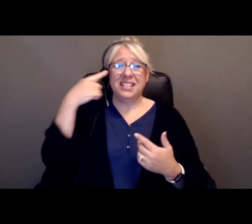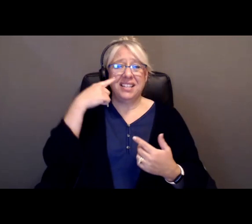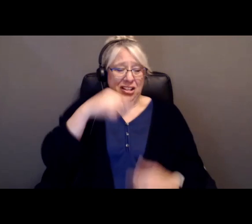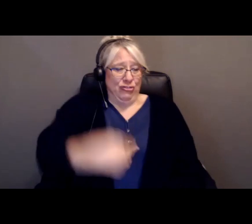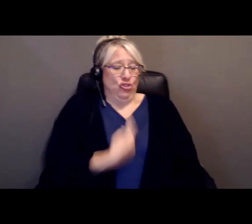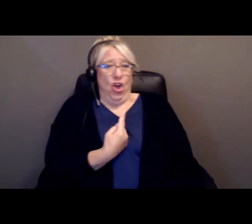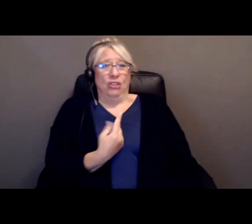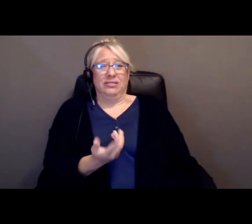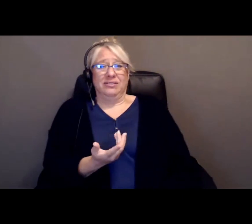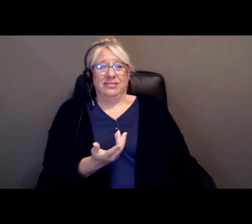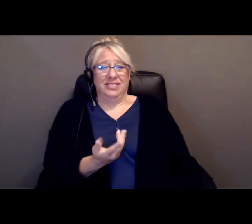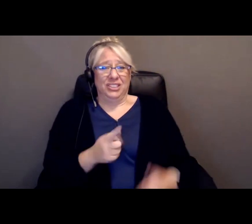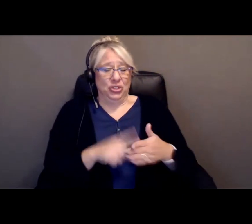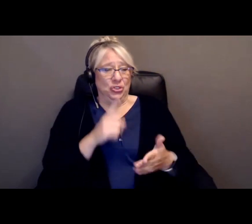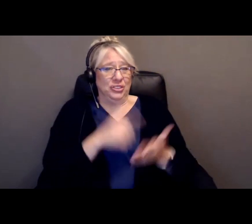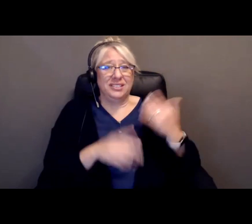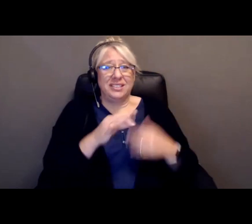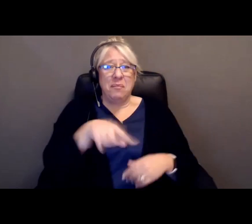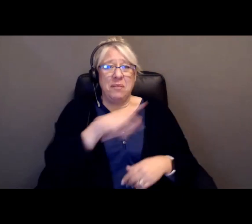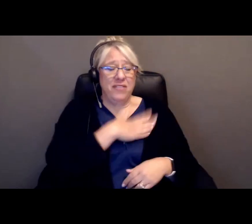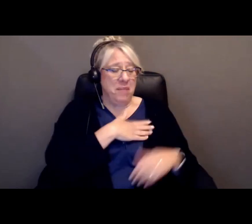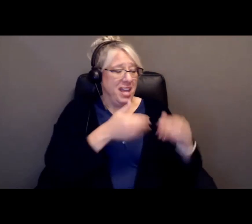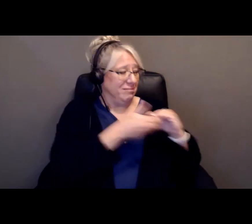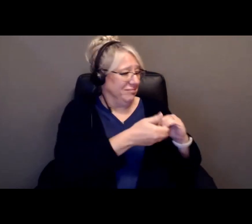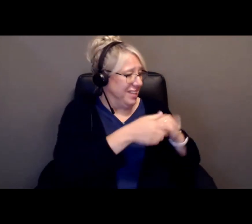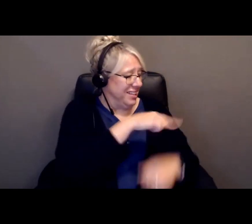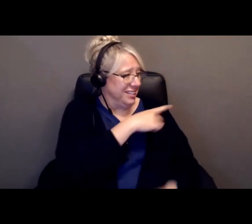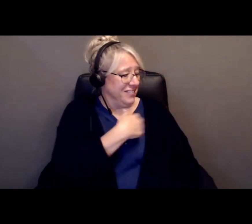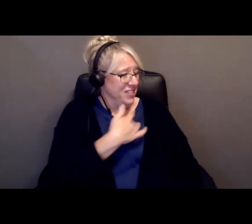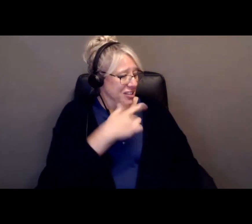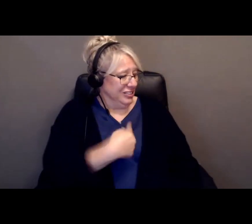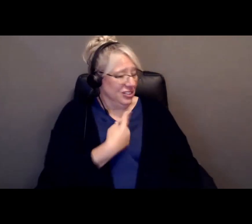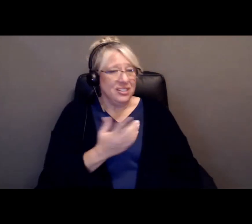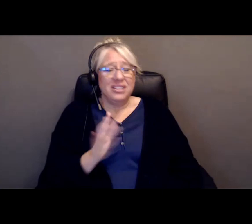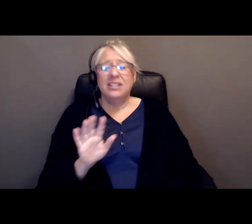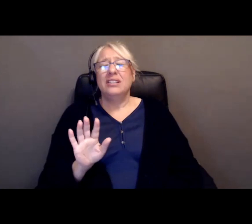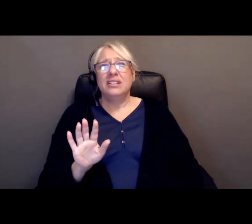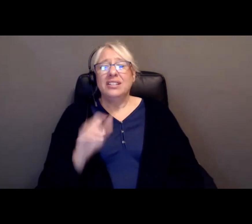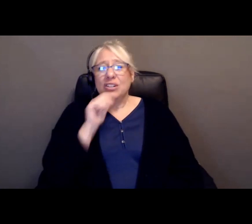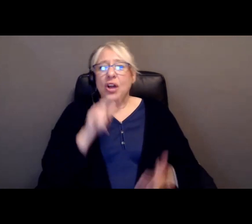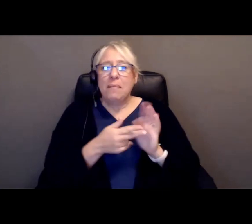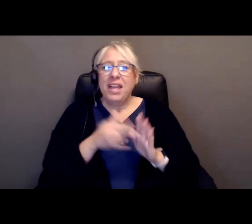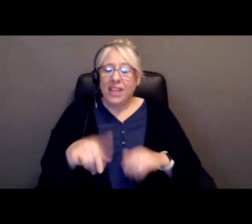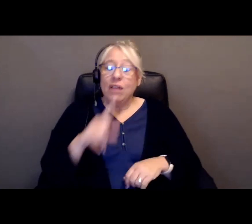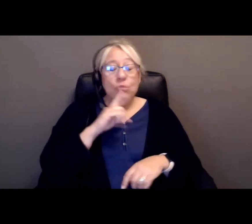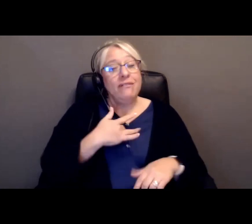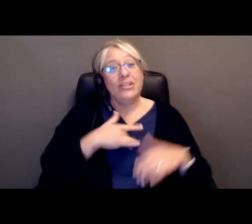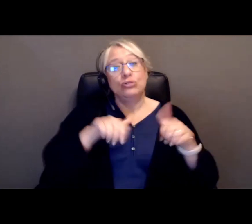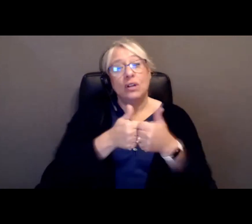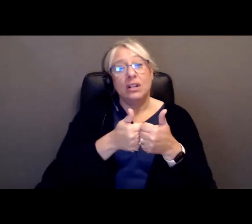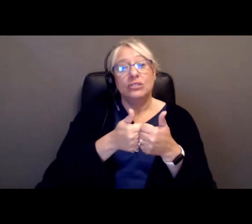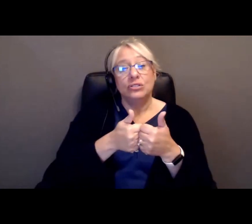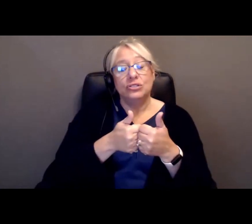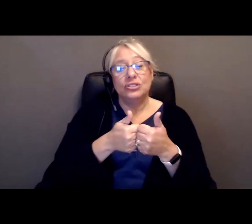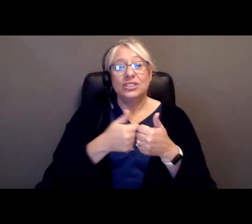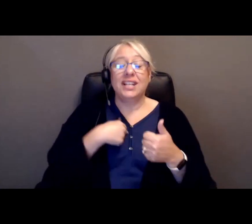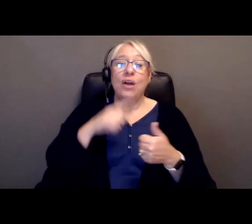to some of my allies. So it was challenging. And I ended up losing the battle for plain language